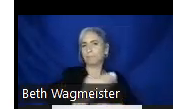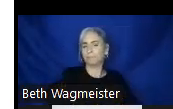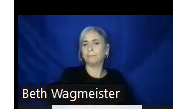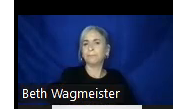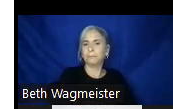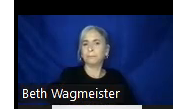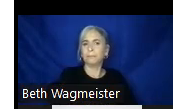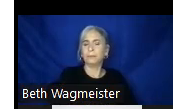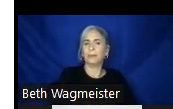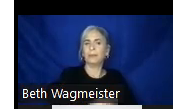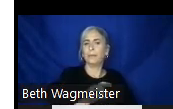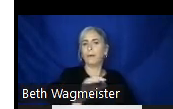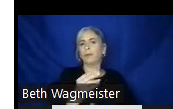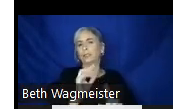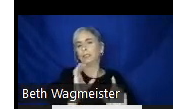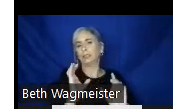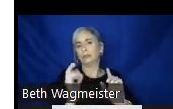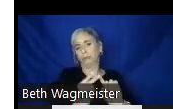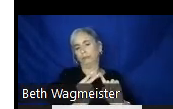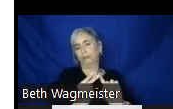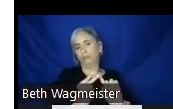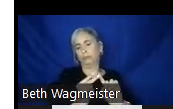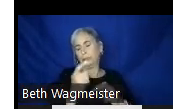from a French citizen's point of view. Very interesting webinar.